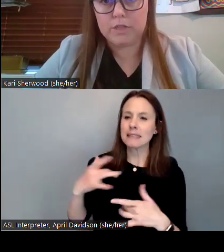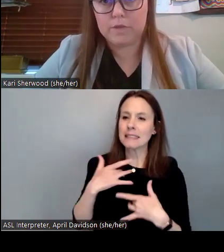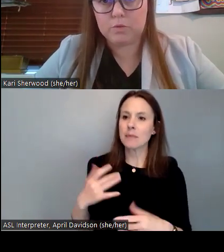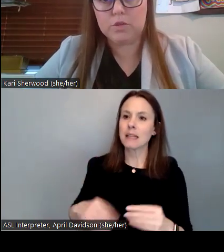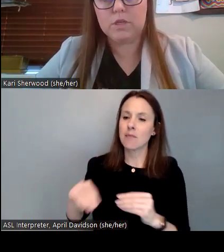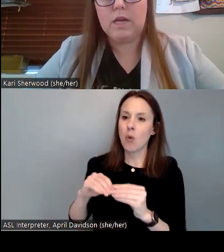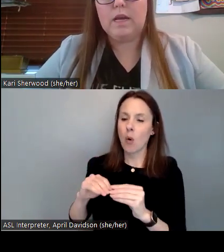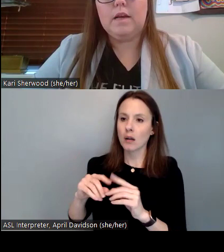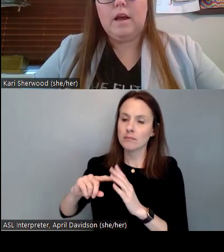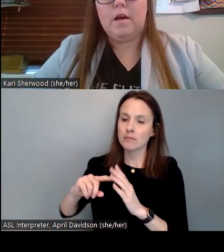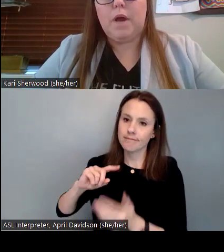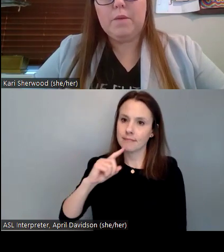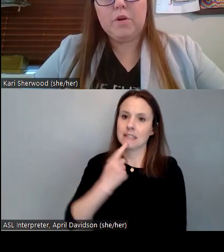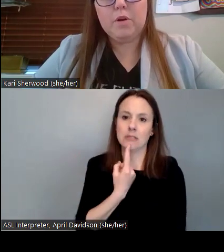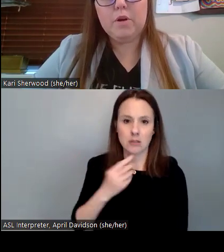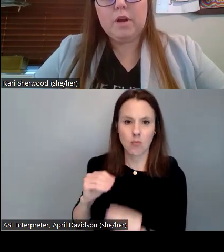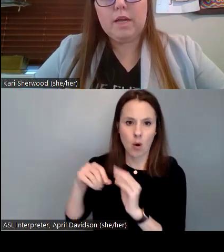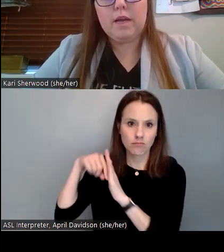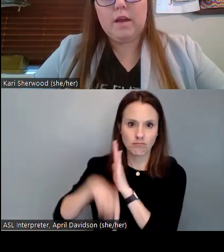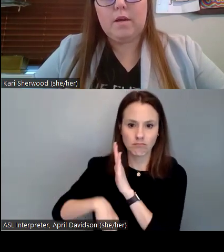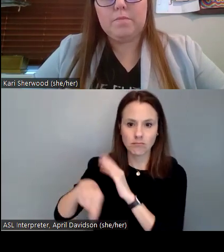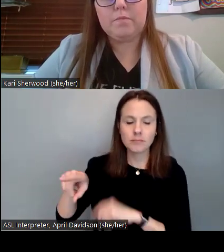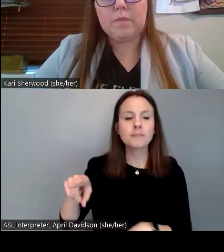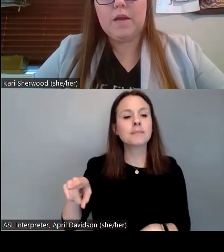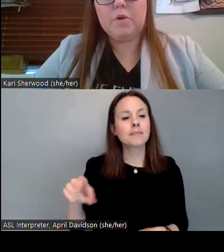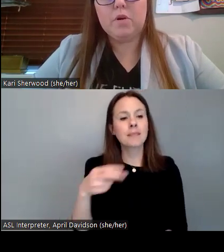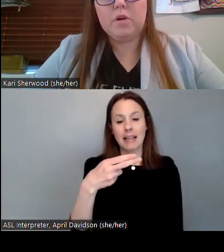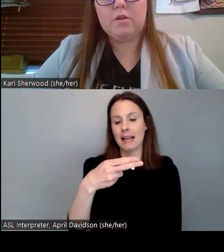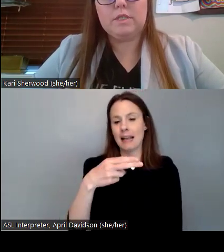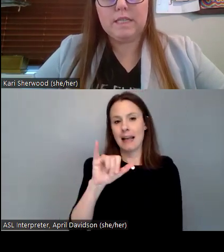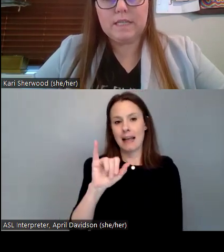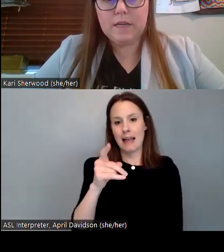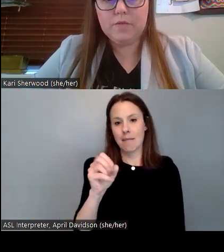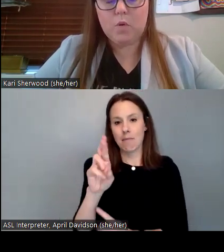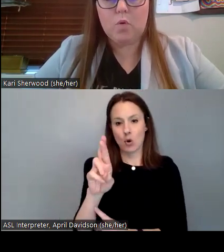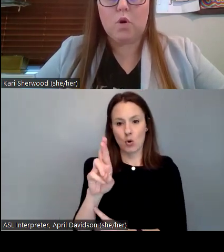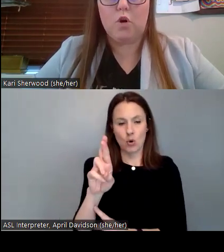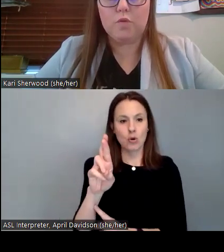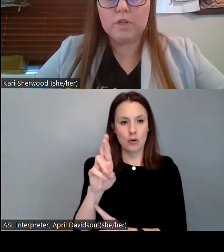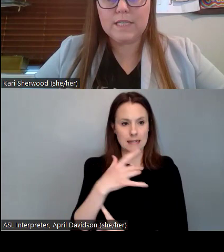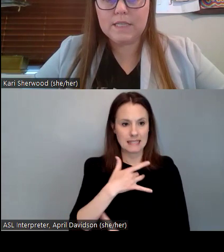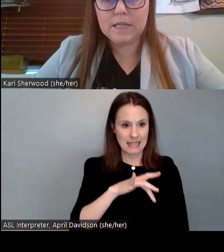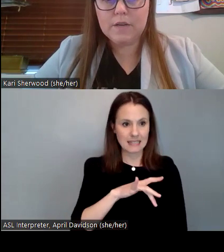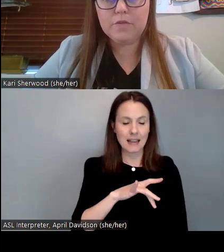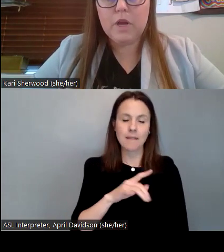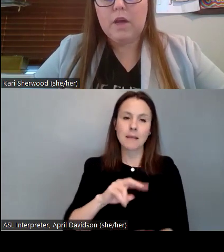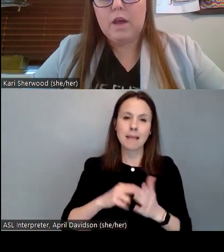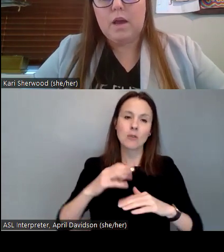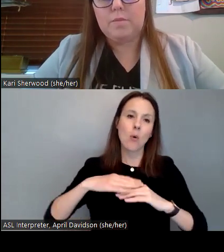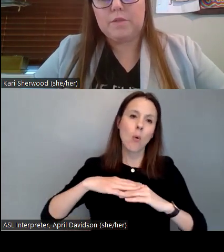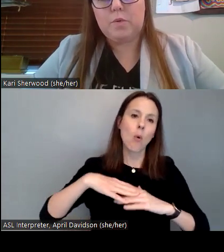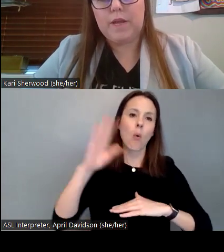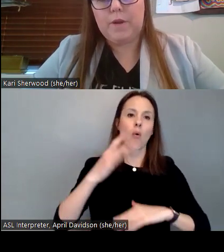individuals. Hypersensitive or oversensitive is when we